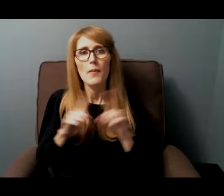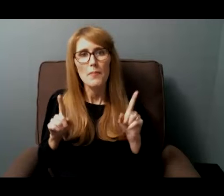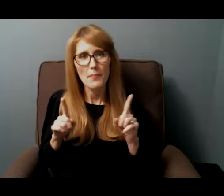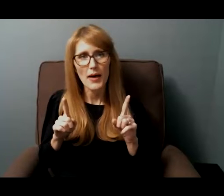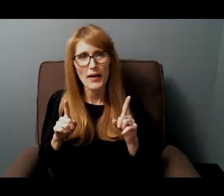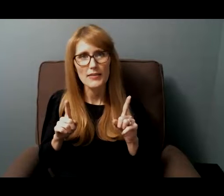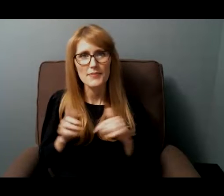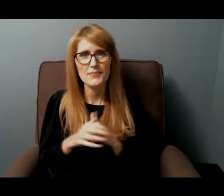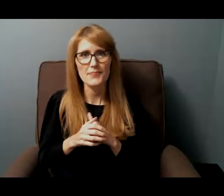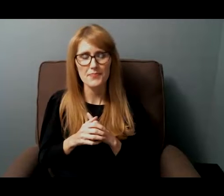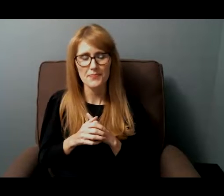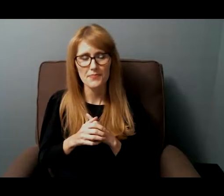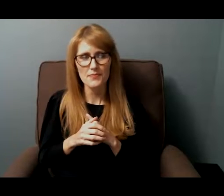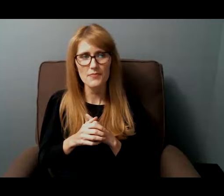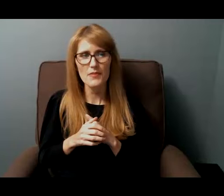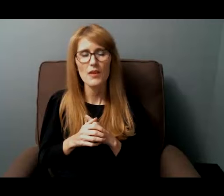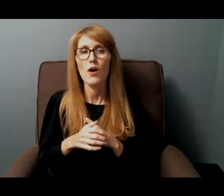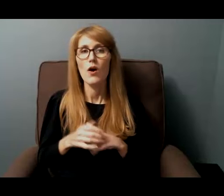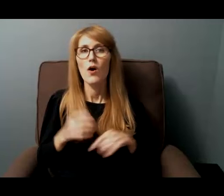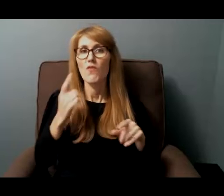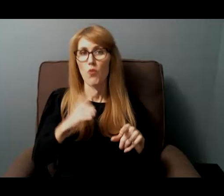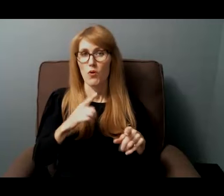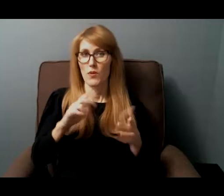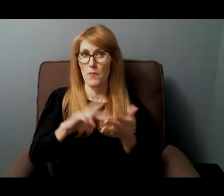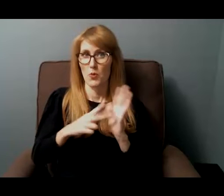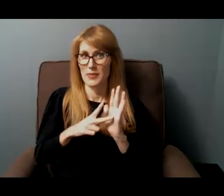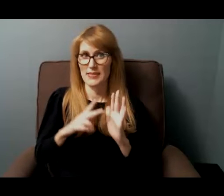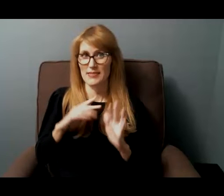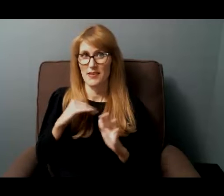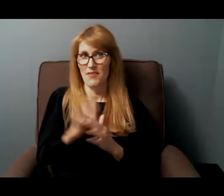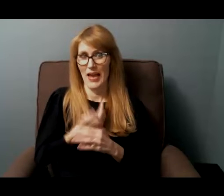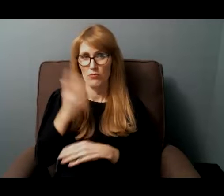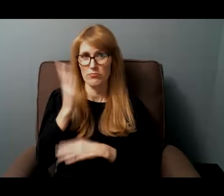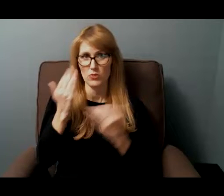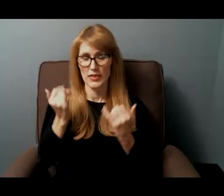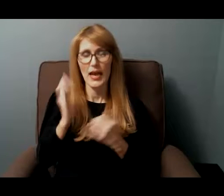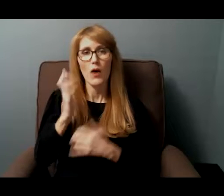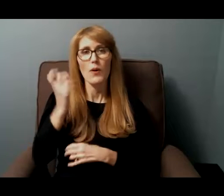our time together, I want you to know about the Medicare eligibility group for people who receive